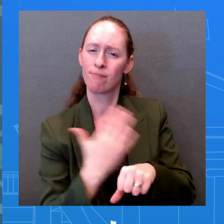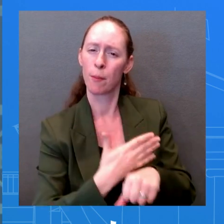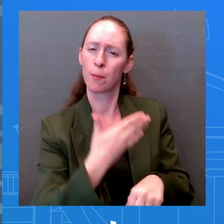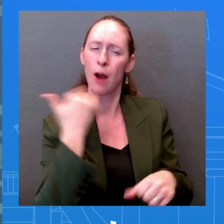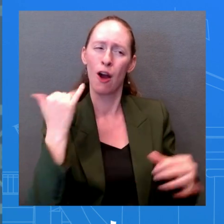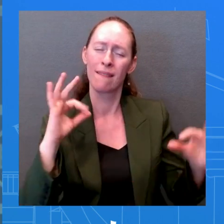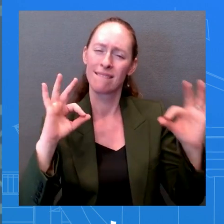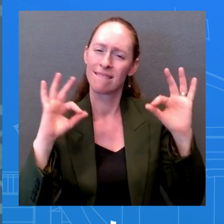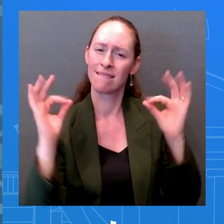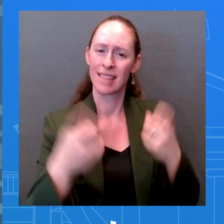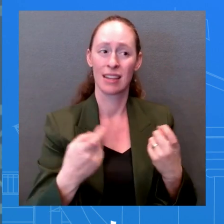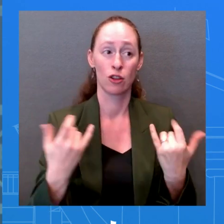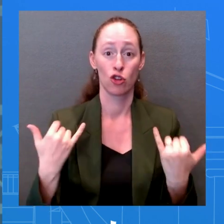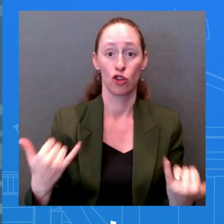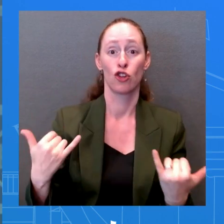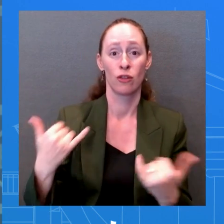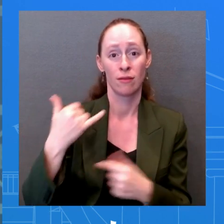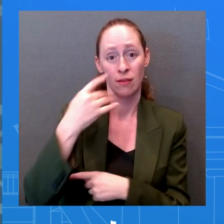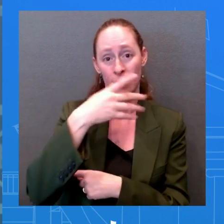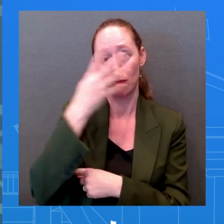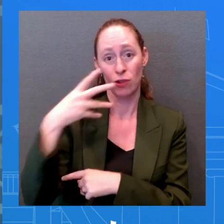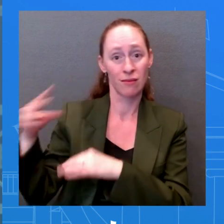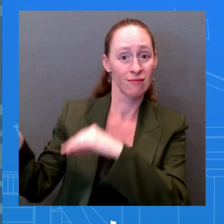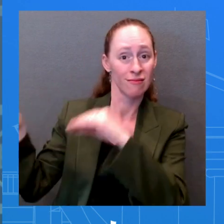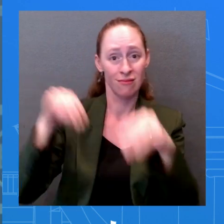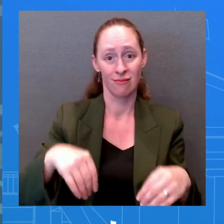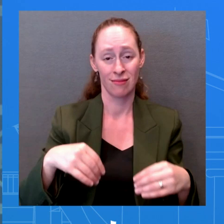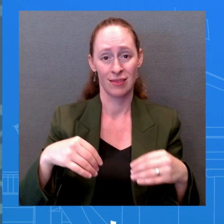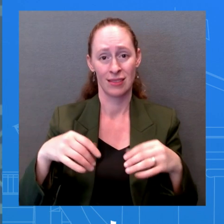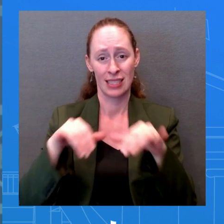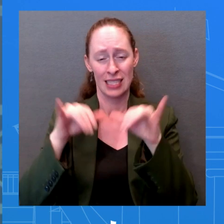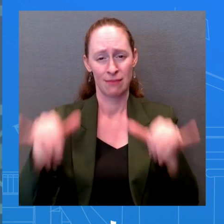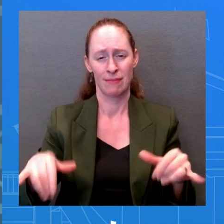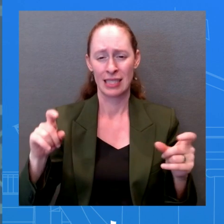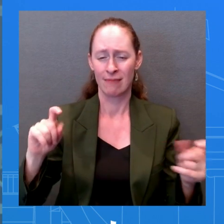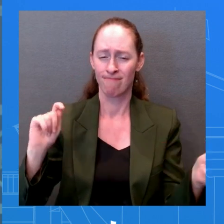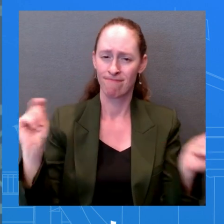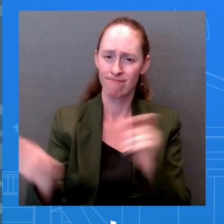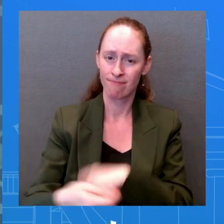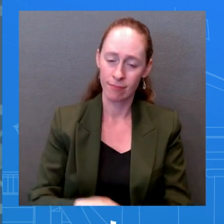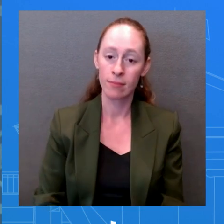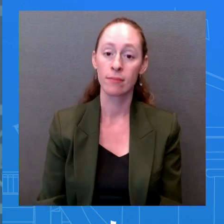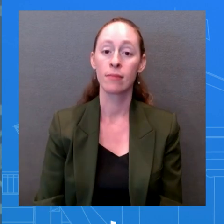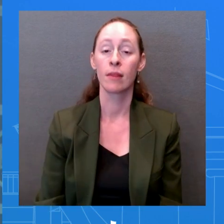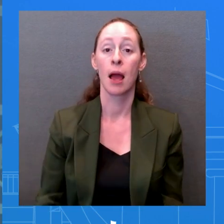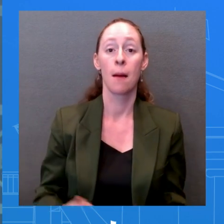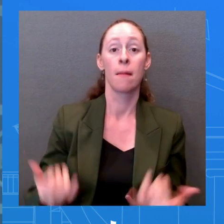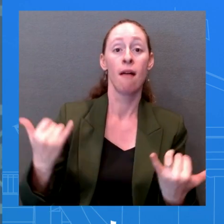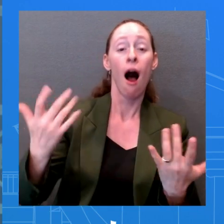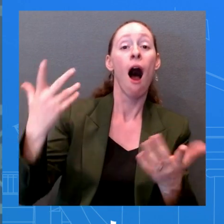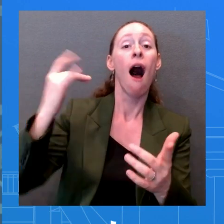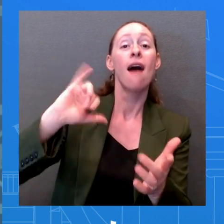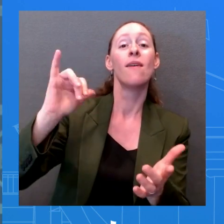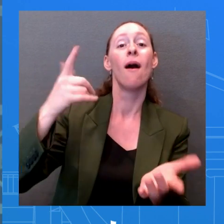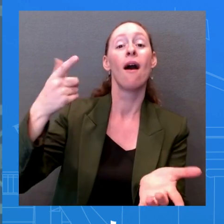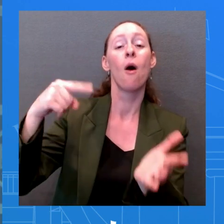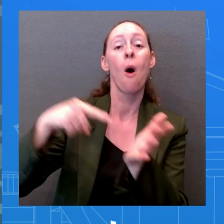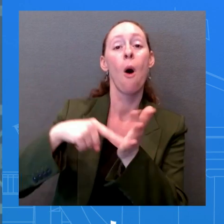will see their debts forgiven. This evening, President Biden will attend the 45th Congressional Hispanic Caucus Institute Gala